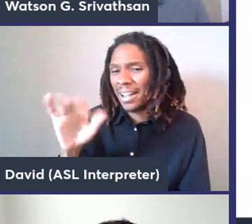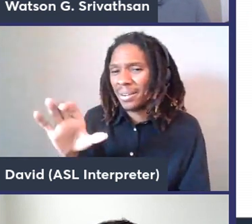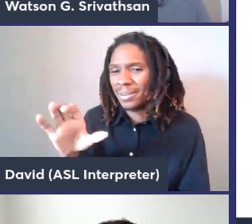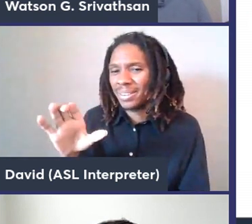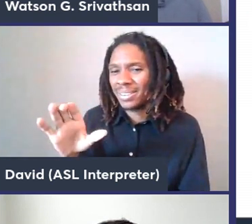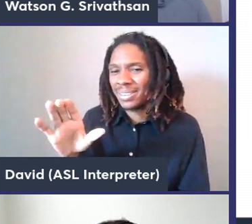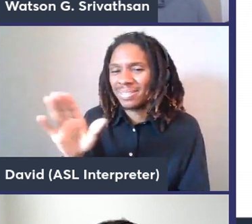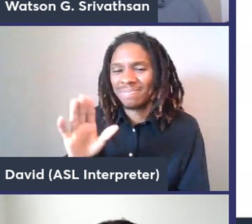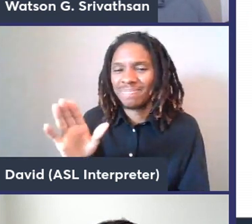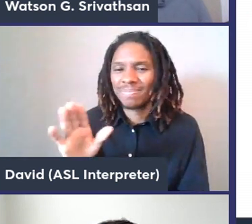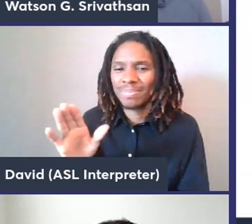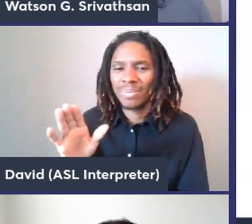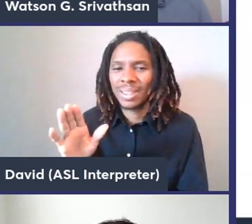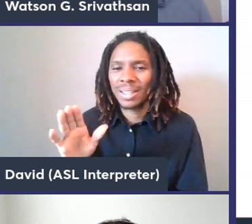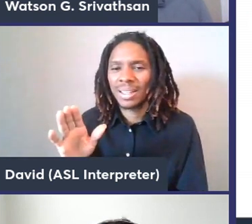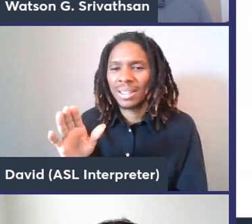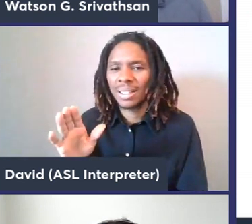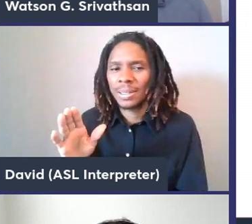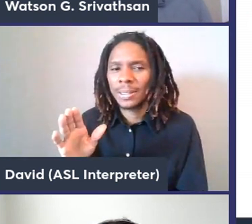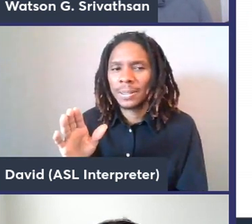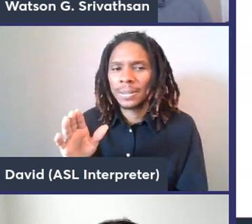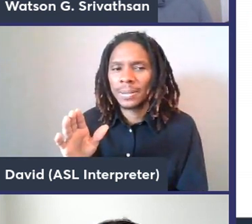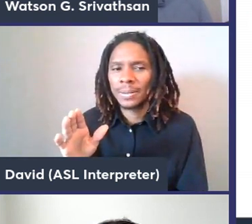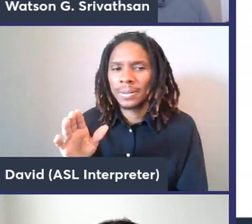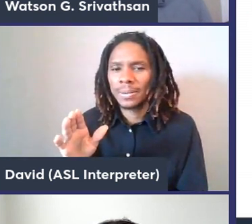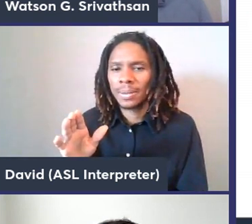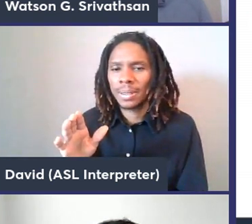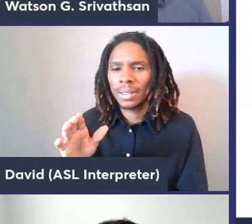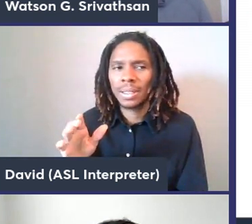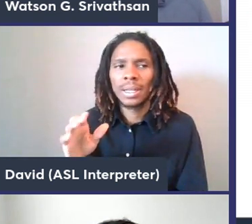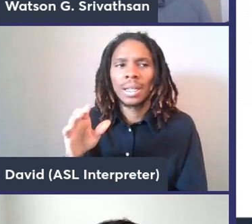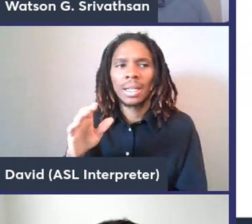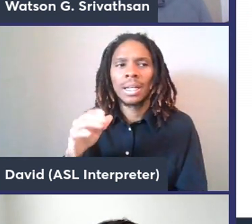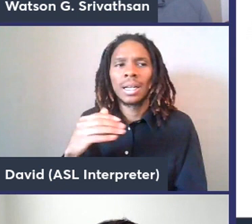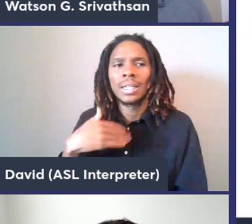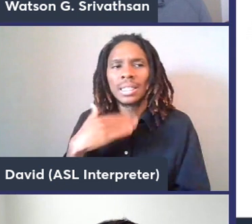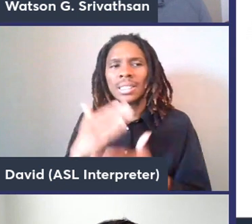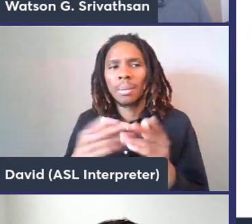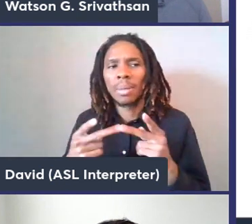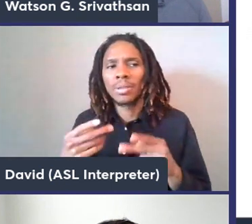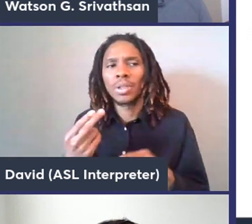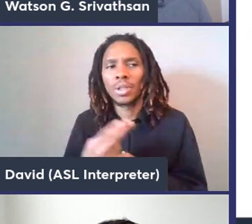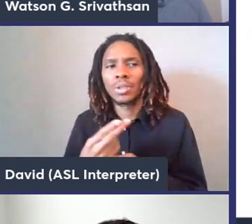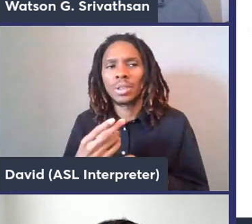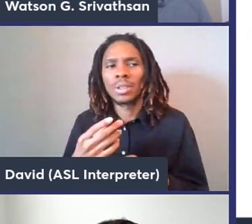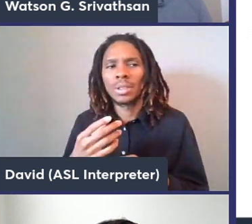certain parts of Arabic still uses numerical numbers. Can you give me a language